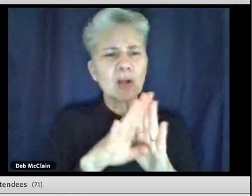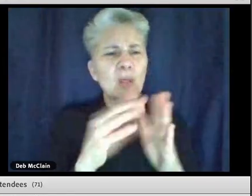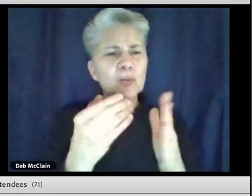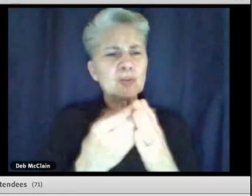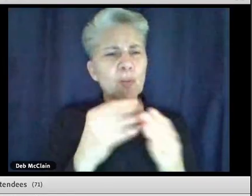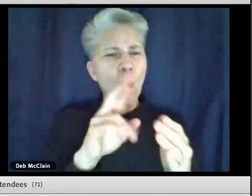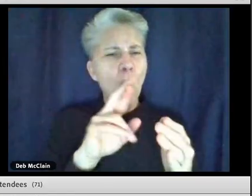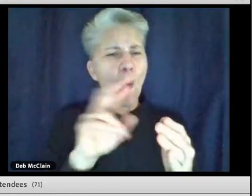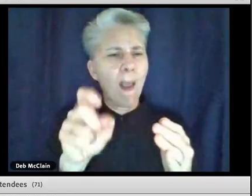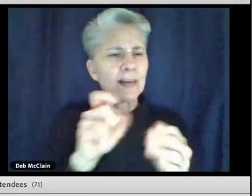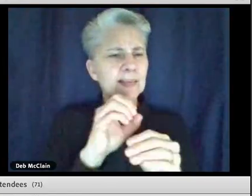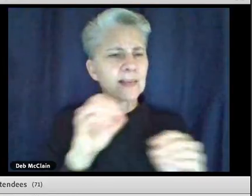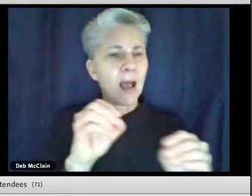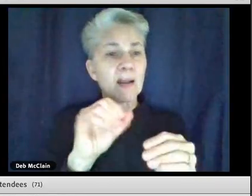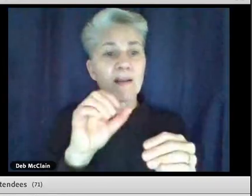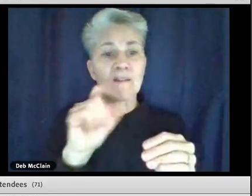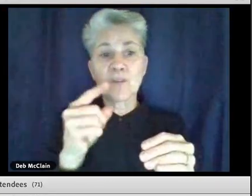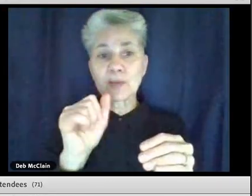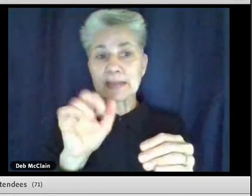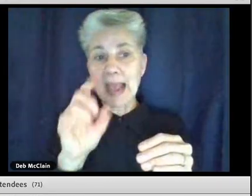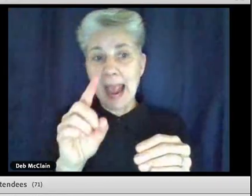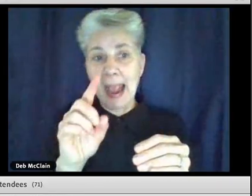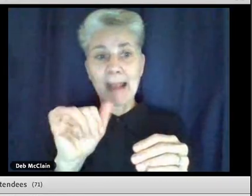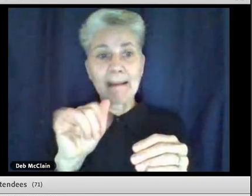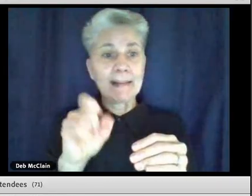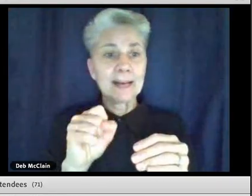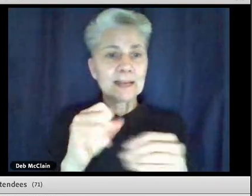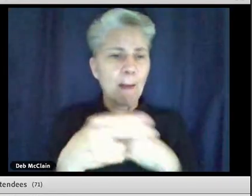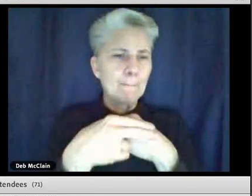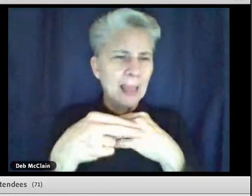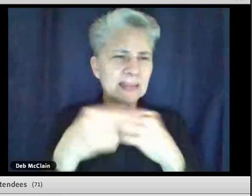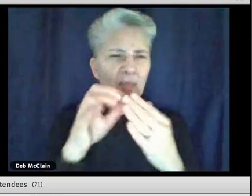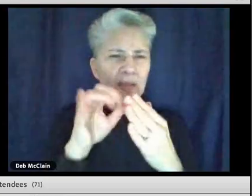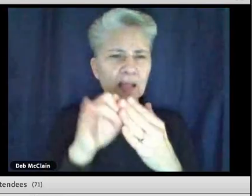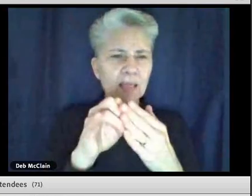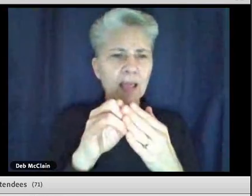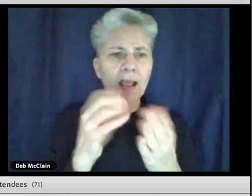first aid kits, you know, BAND-AIDs and things like that. Bottled water if you need it,